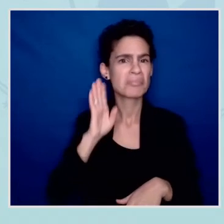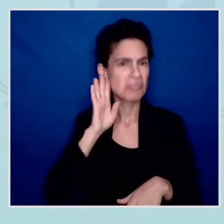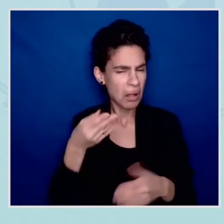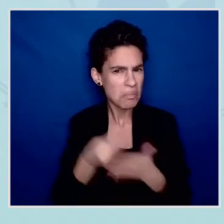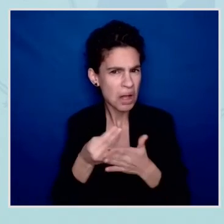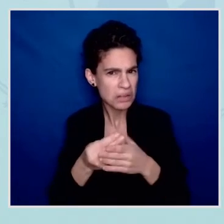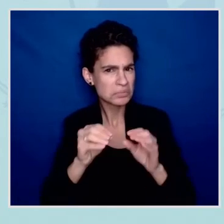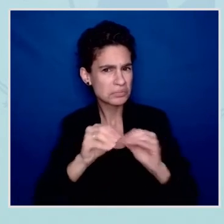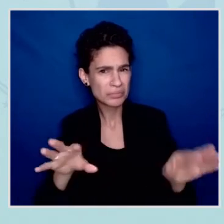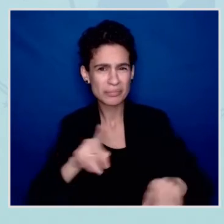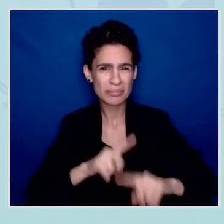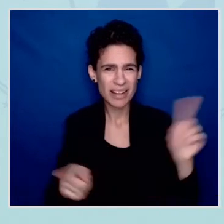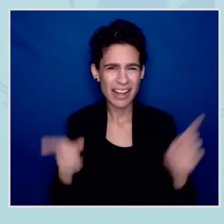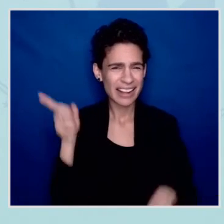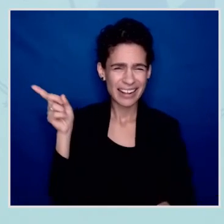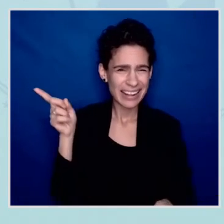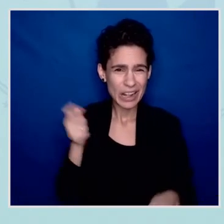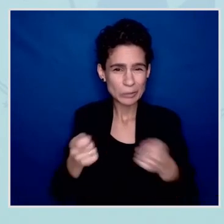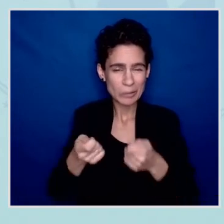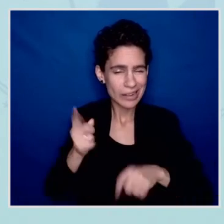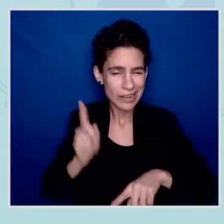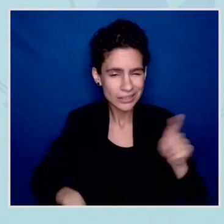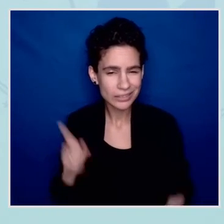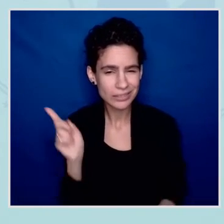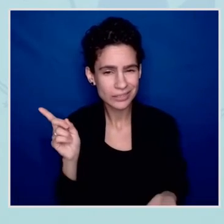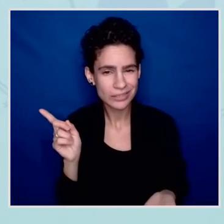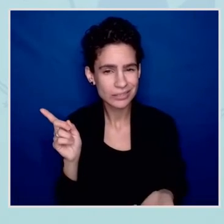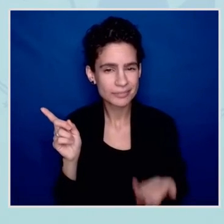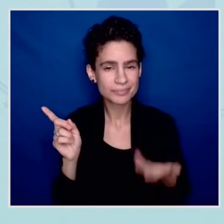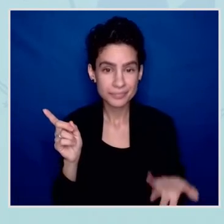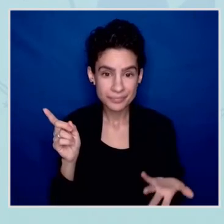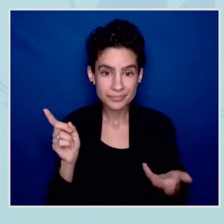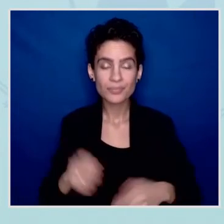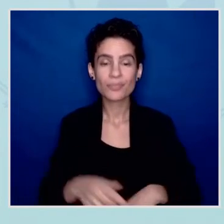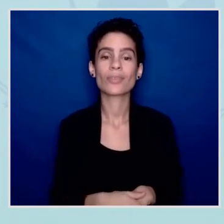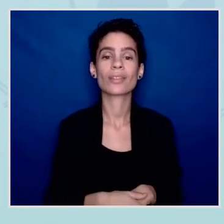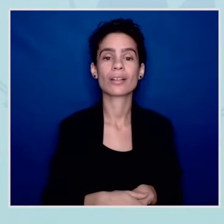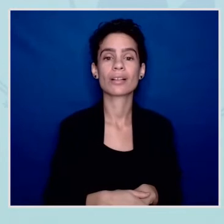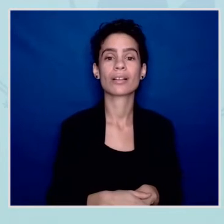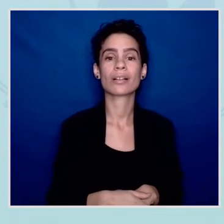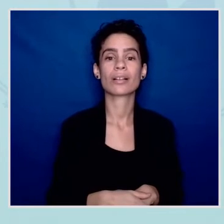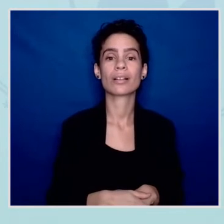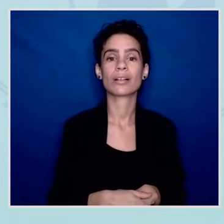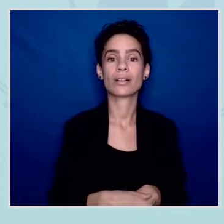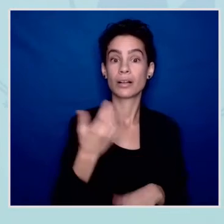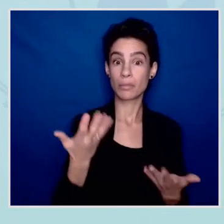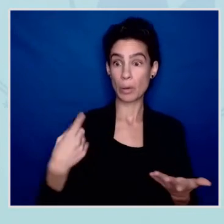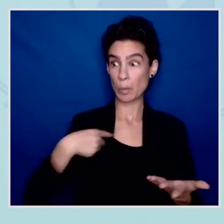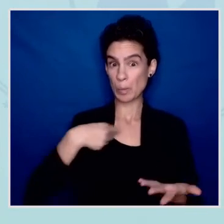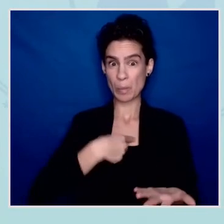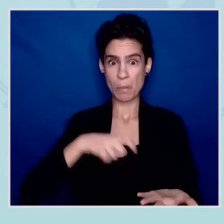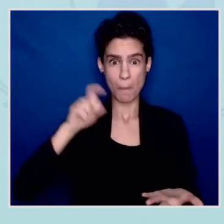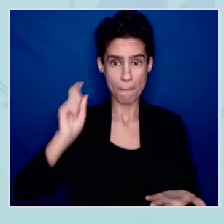NEED TO MAKE SURE THAT RELIEF AND FUTURE RELIEF REACHES EVERYONE WHO NEEDS IT, WE NEED TO DO MORE. THESE RELIEF DOLLARS WILL START TO FLOW QUICKLY, POTENTIALLY, WELL THE CURRENT ADMINISTRATION